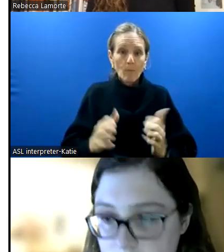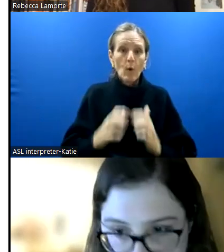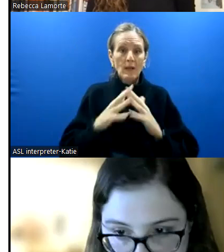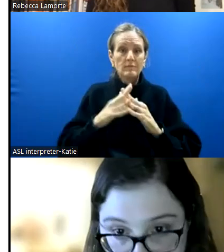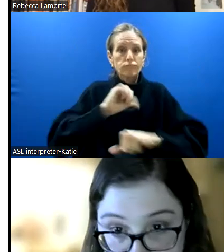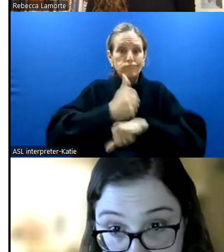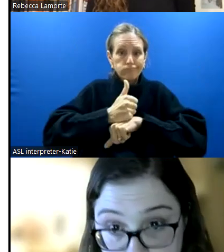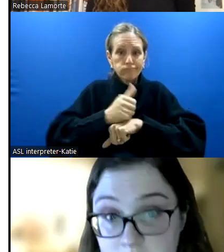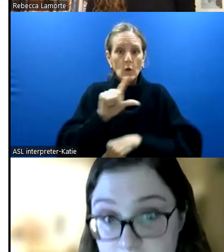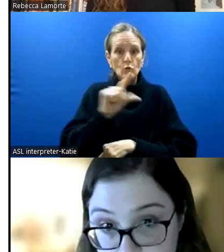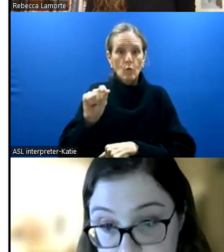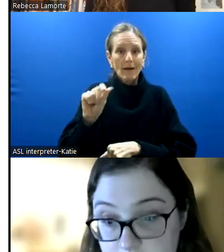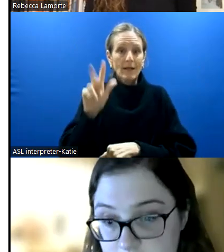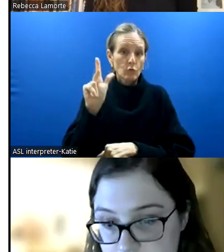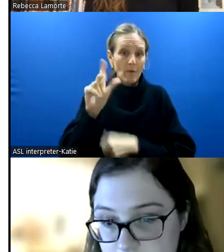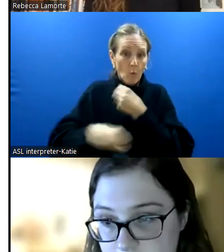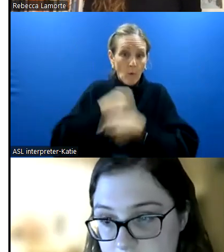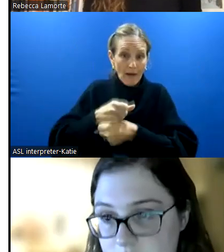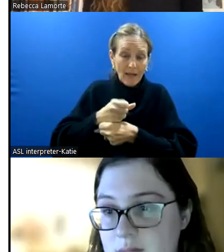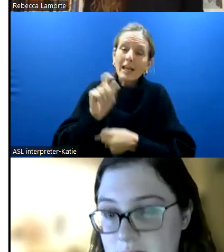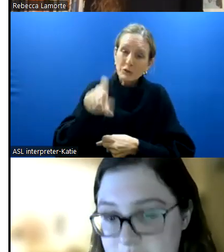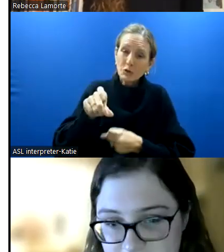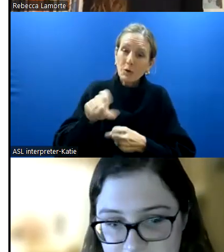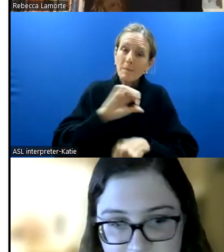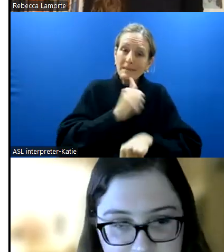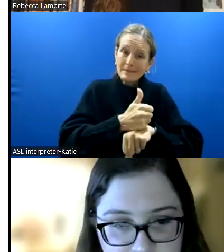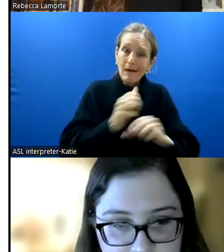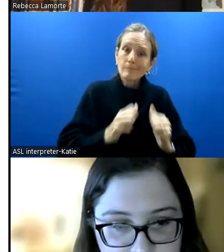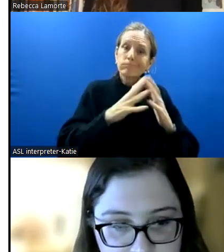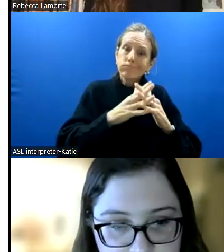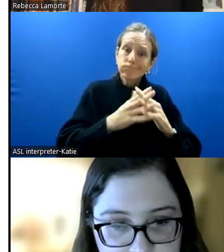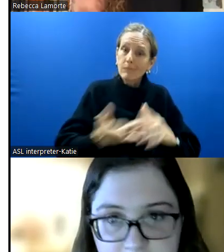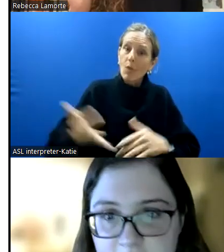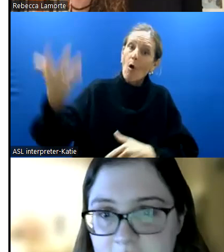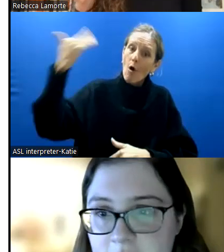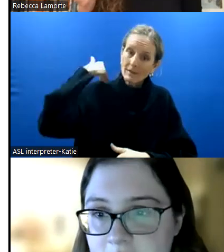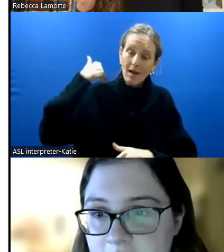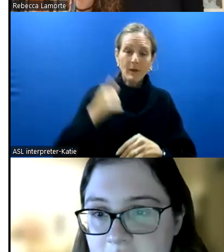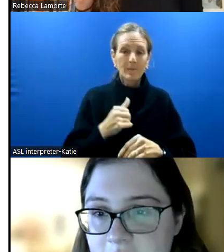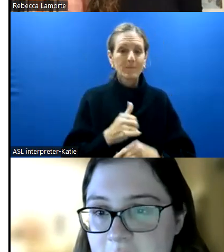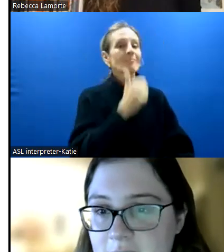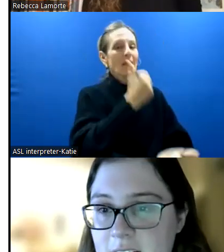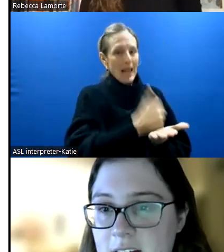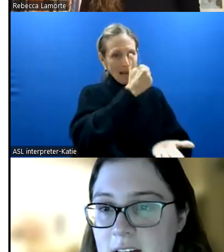It should have been created a long time ago. Thank you. Amen to that, Adam. Amen to that.